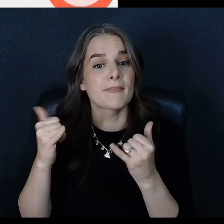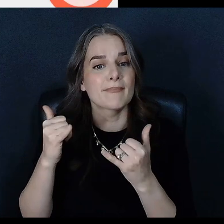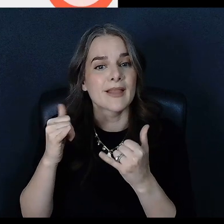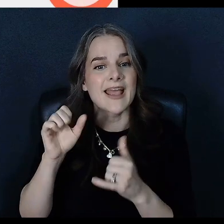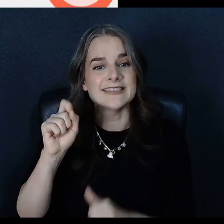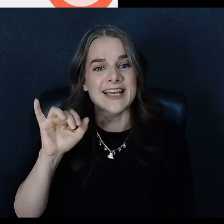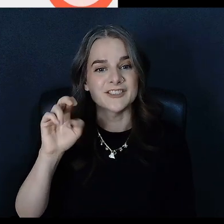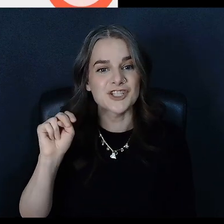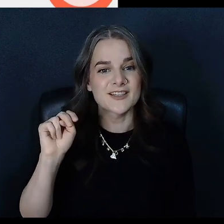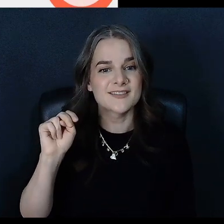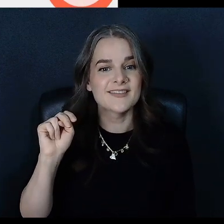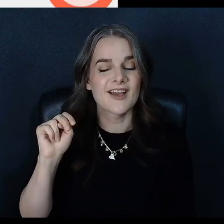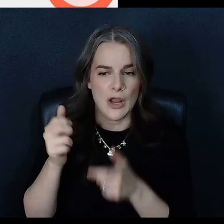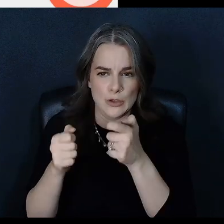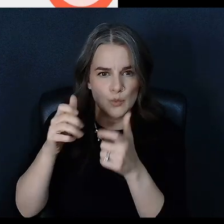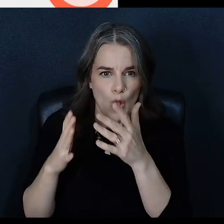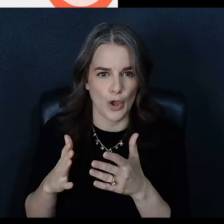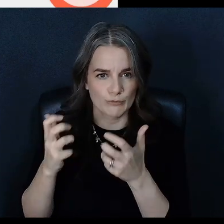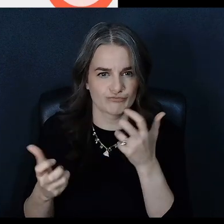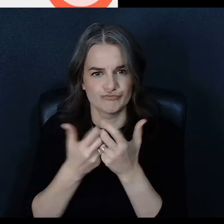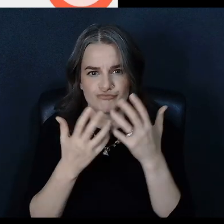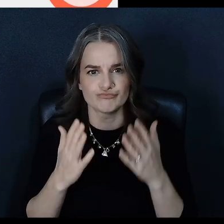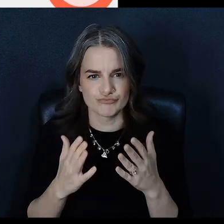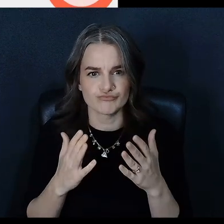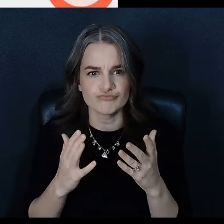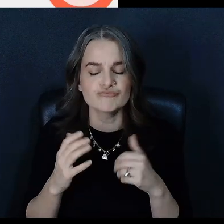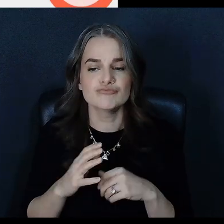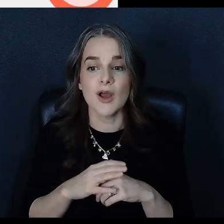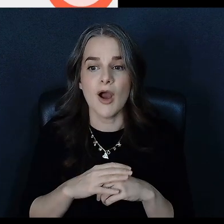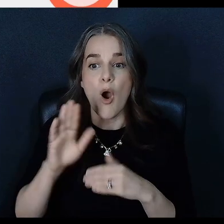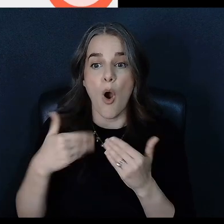And all those little white pieces that are around that disk can be removed and plugged back in,